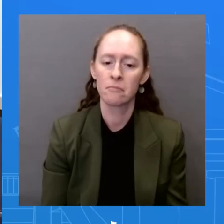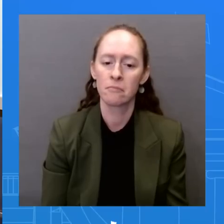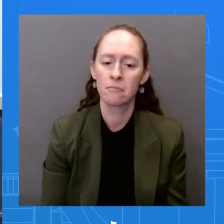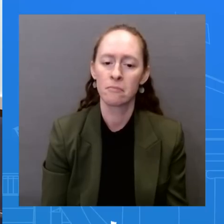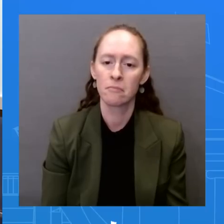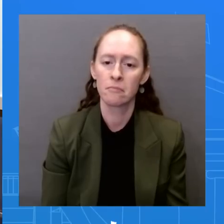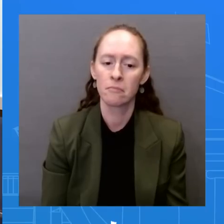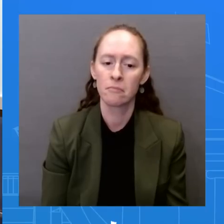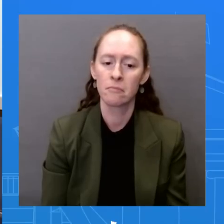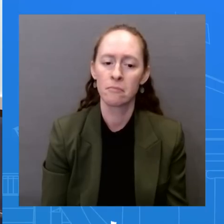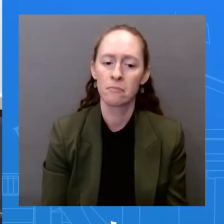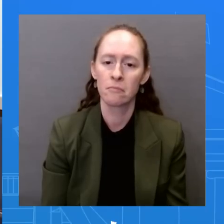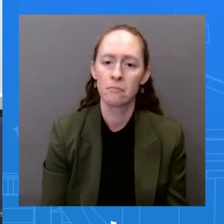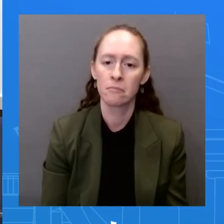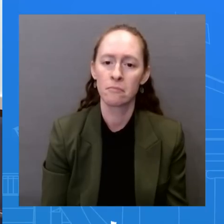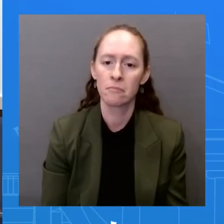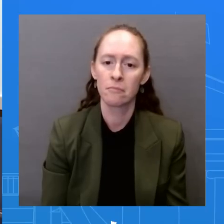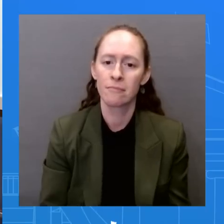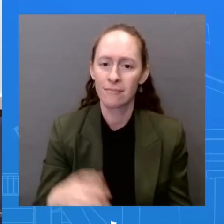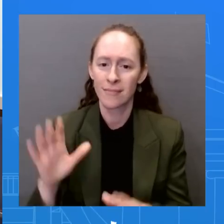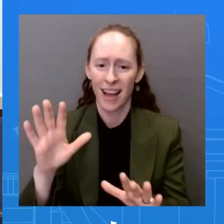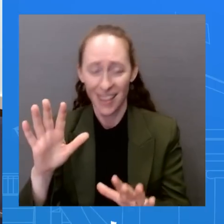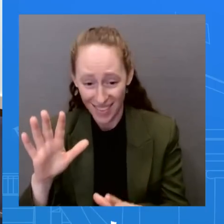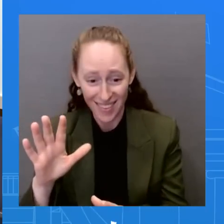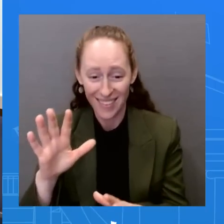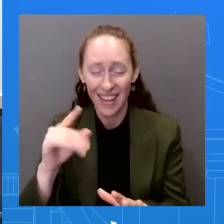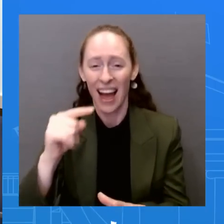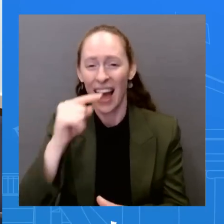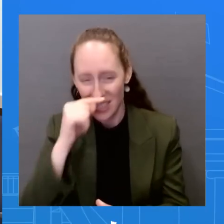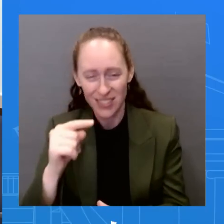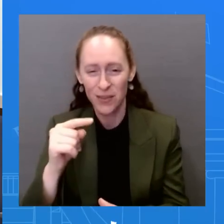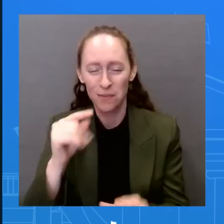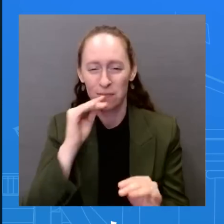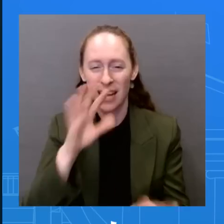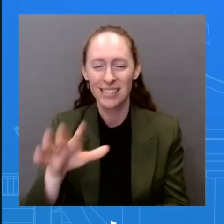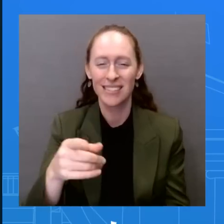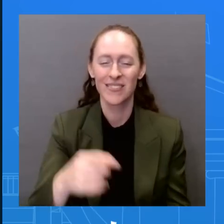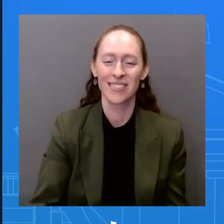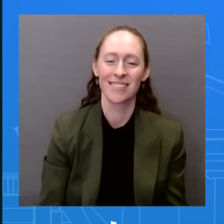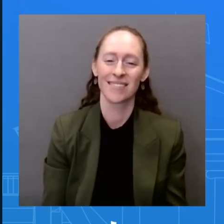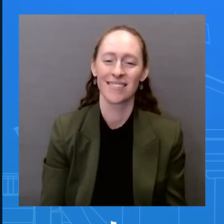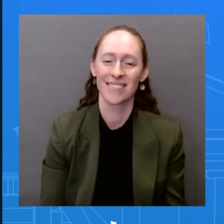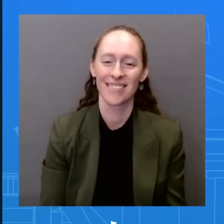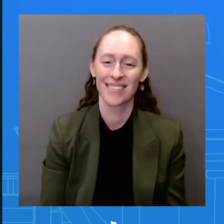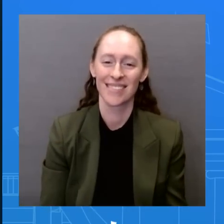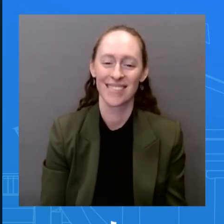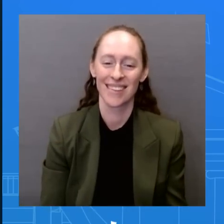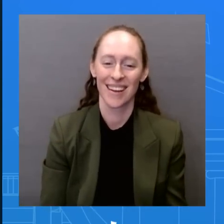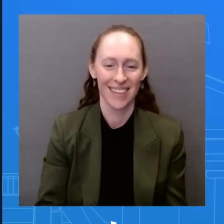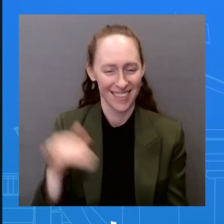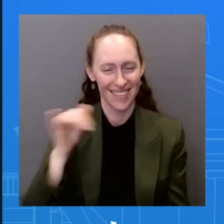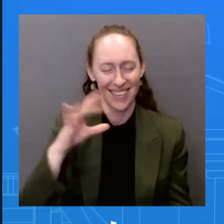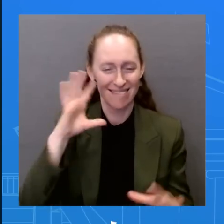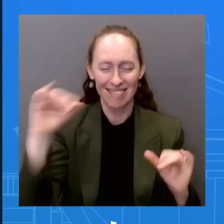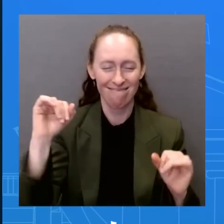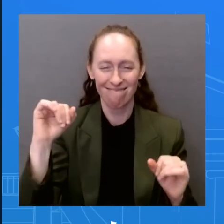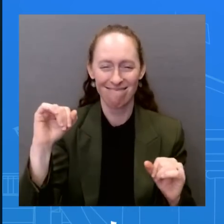Ms. Jean-Pierre: Bless you. Bless you. The Press: Sweet gracious. Ms. Jean-Pierre: Take that outside, Ed.